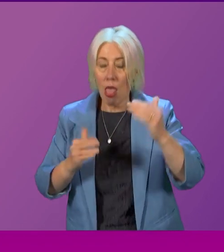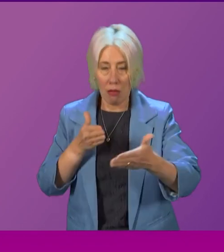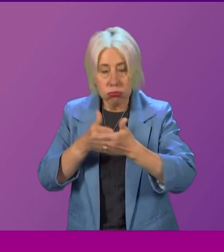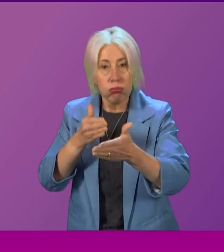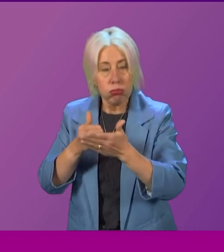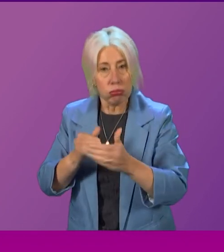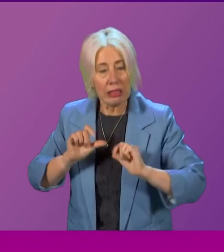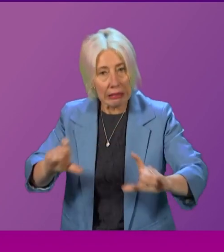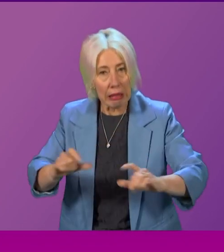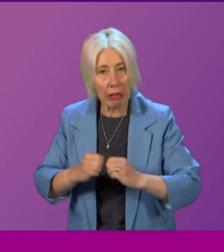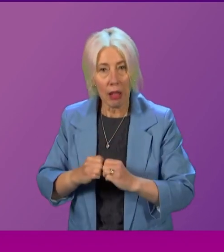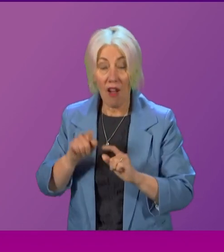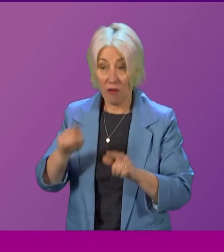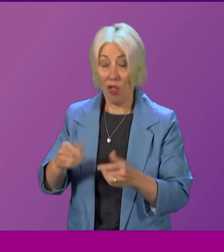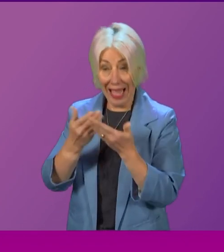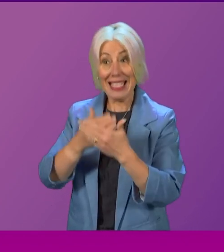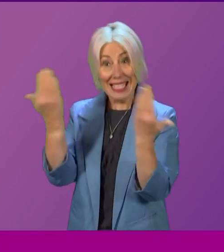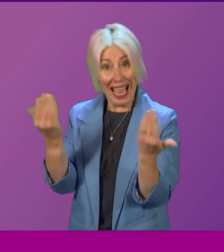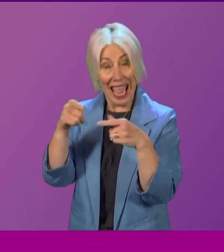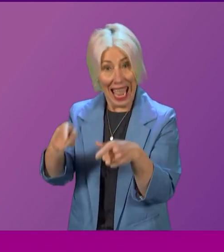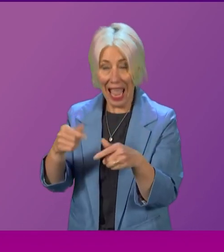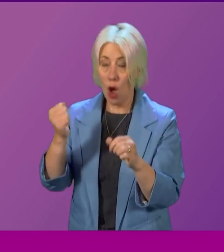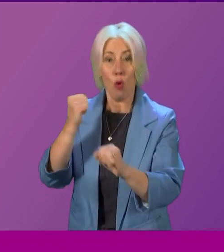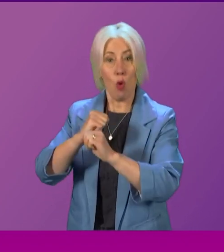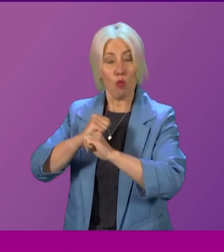As a mark of respect for the day and to help to promote it, the Scottish Government will